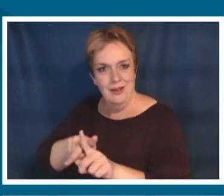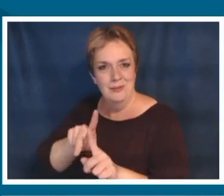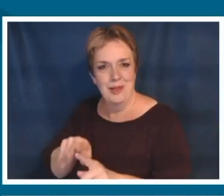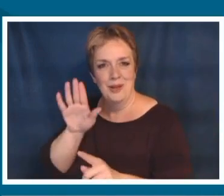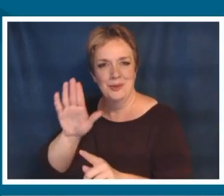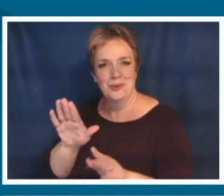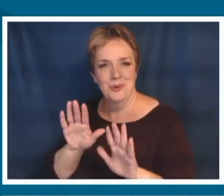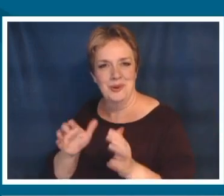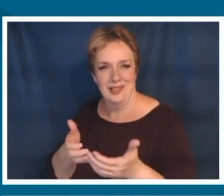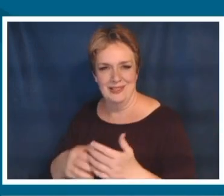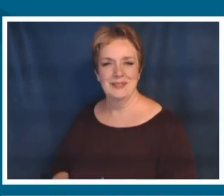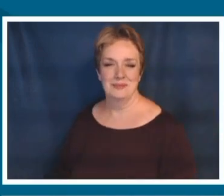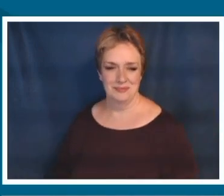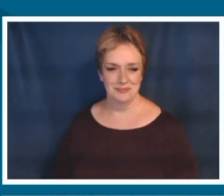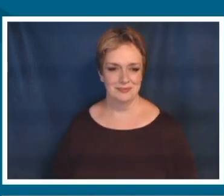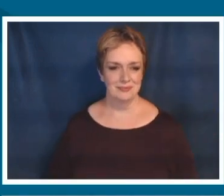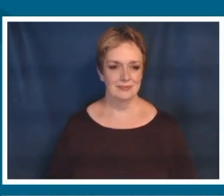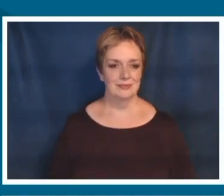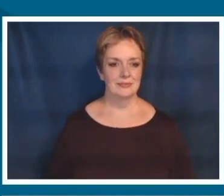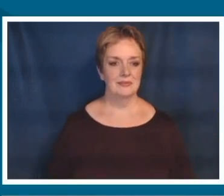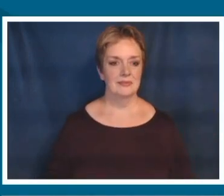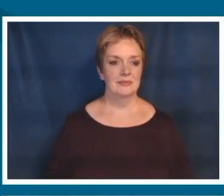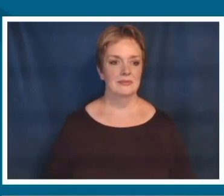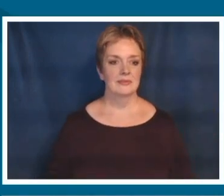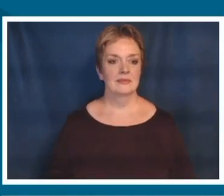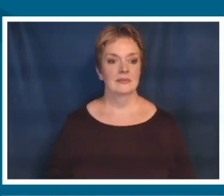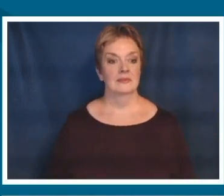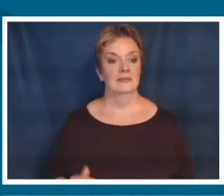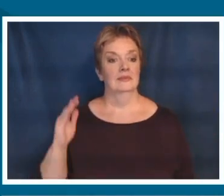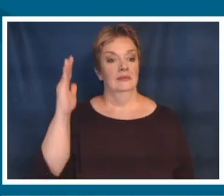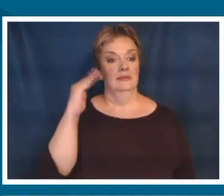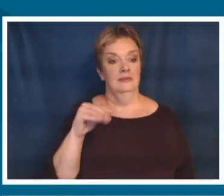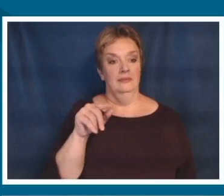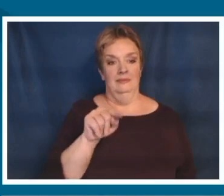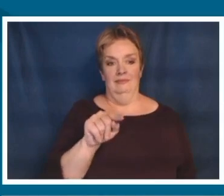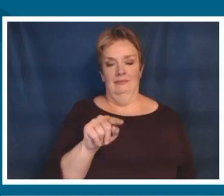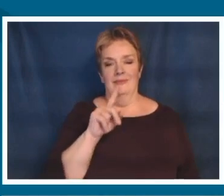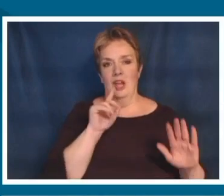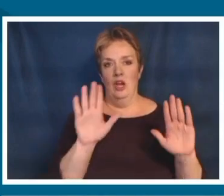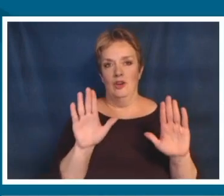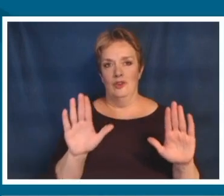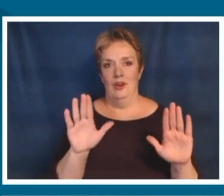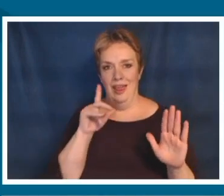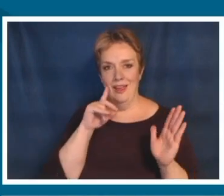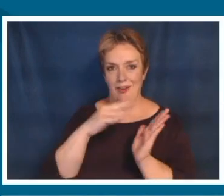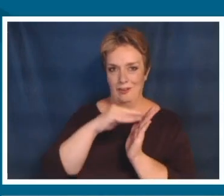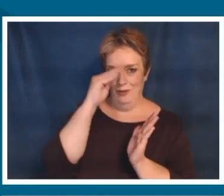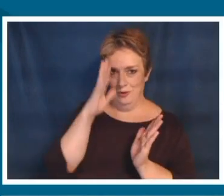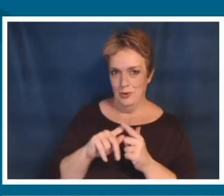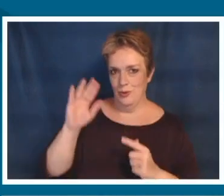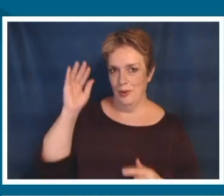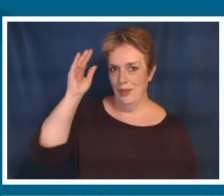so this next one is uh it's great too